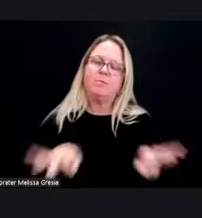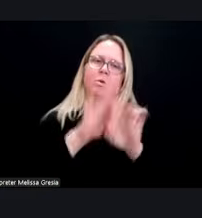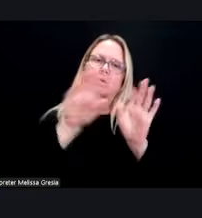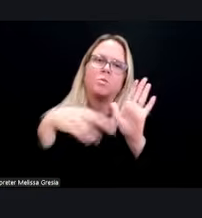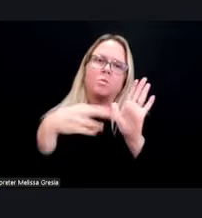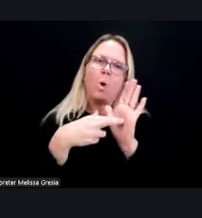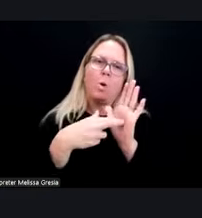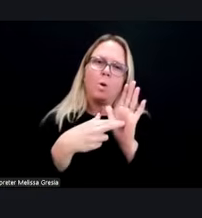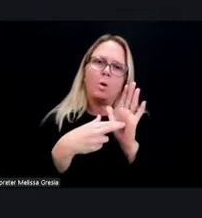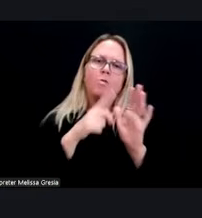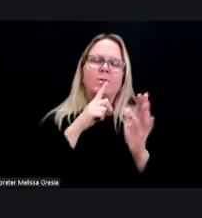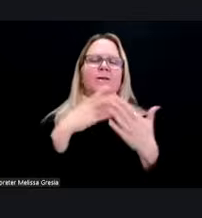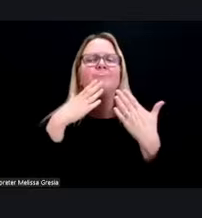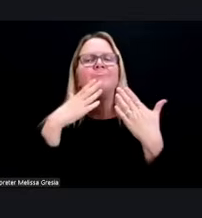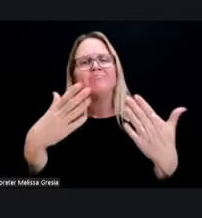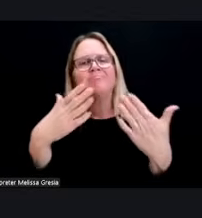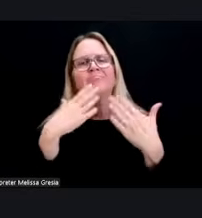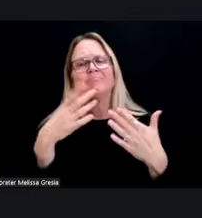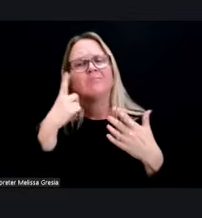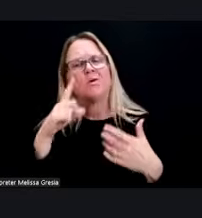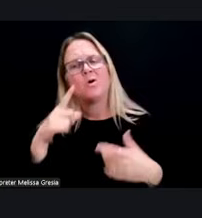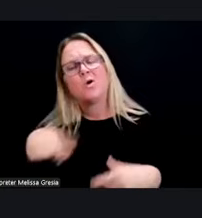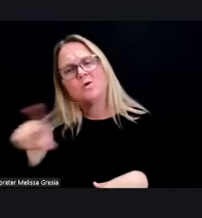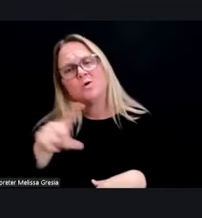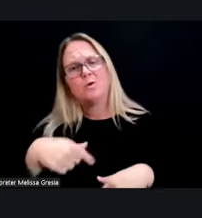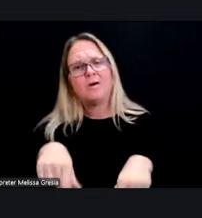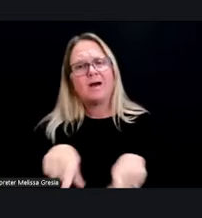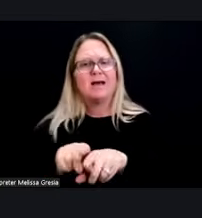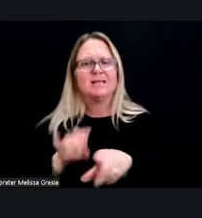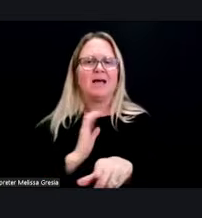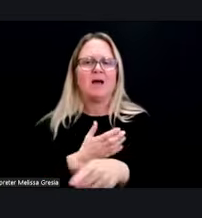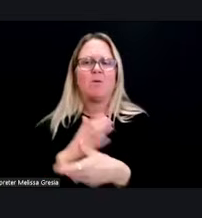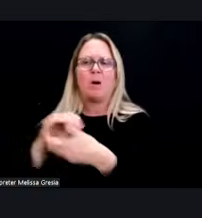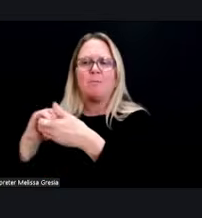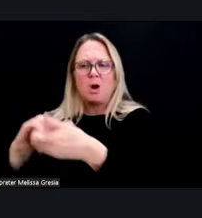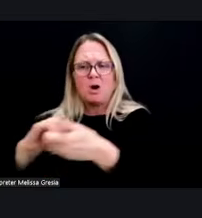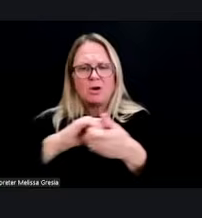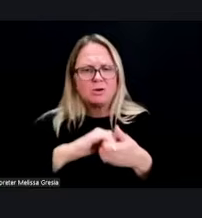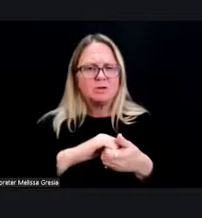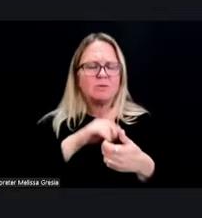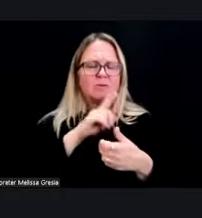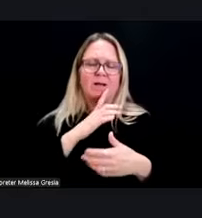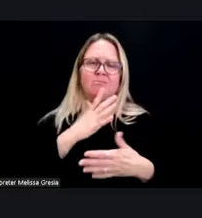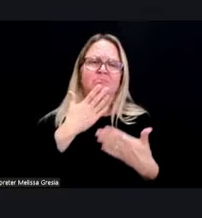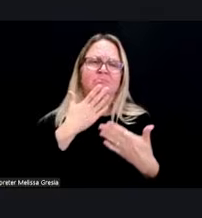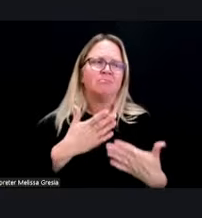very grateful for you as partners and um grateful that there's so much interest and excitement and